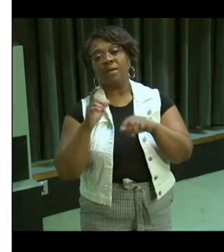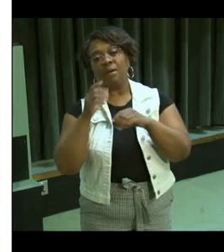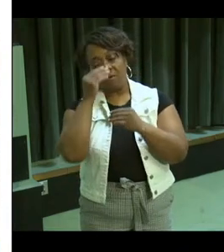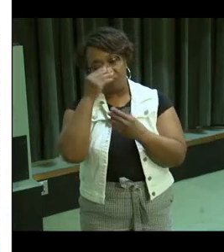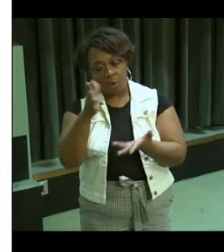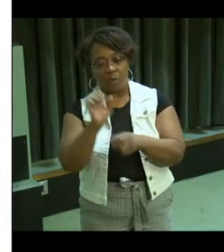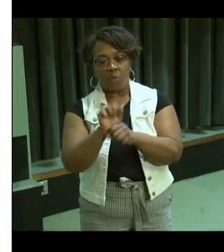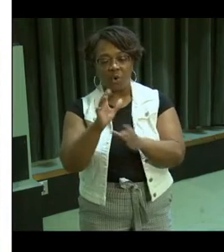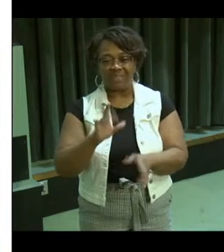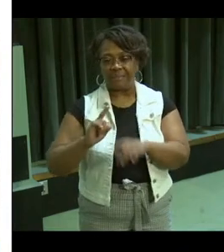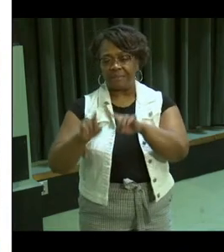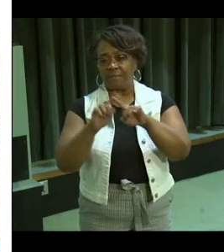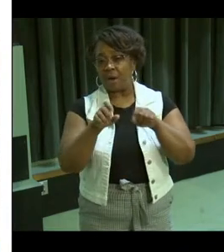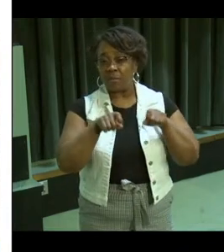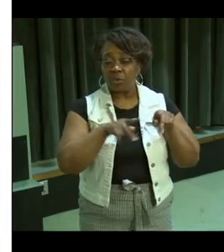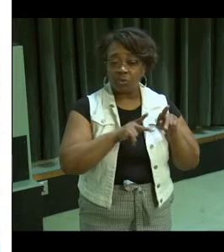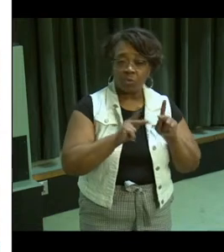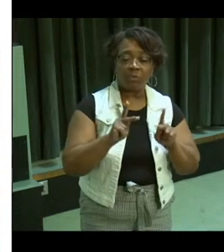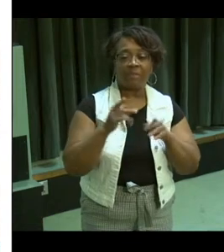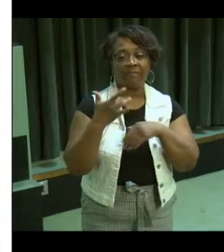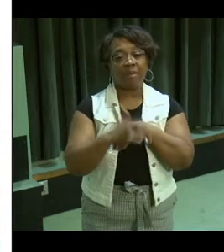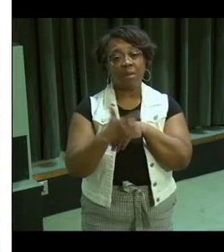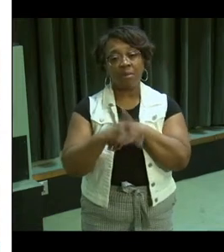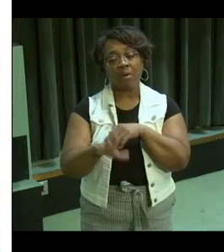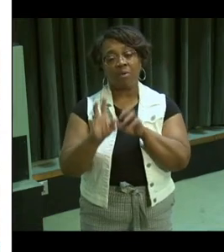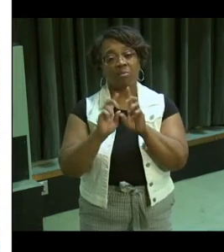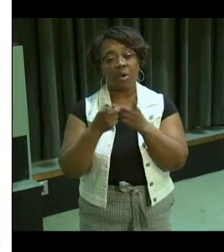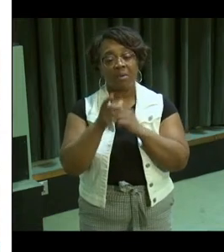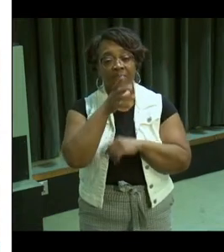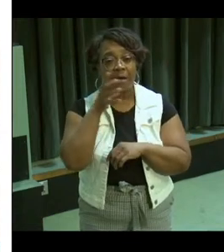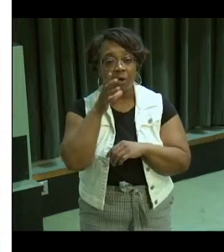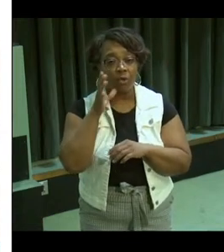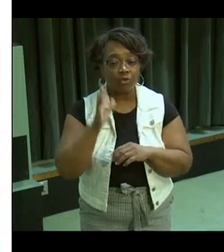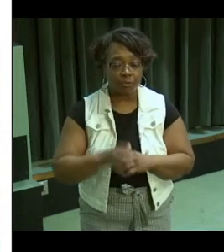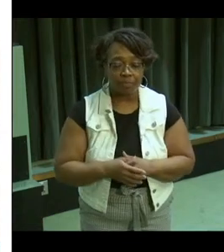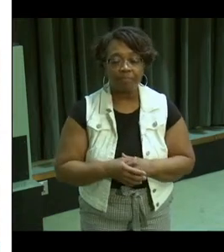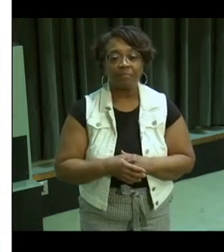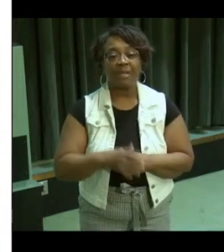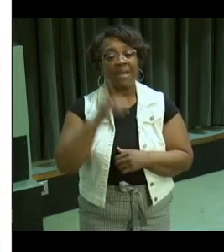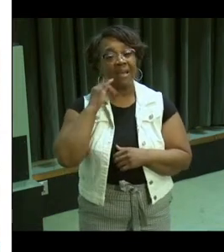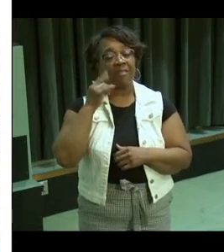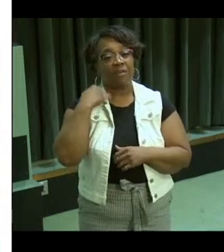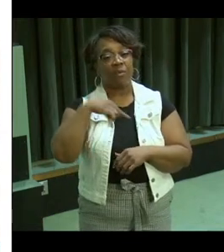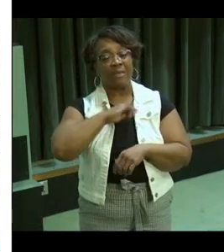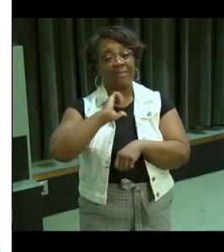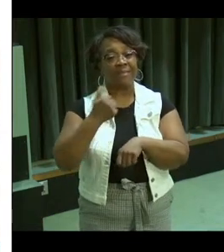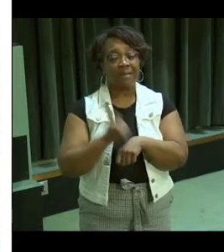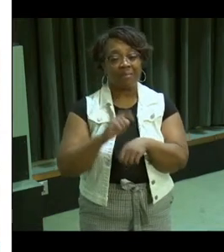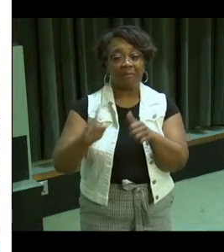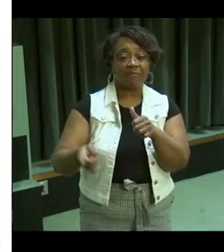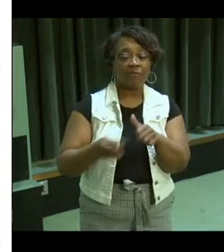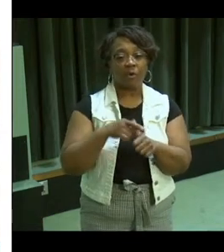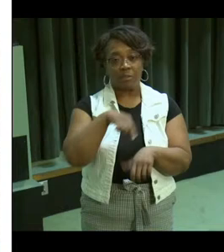workers know about all the different opportunities that the Department of Agriculture has. And then also in California, we